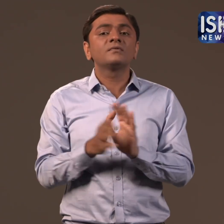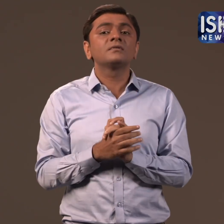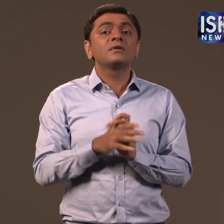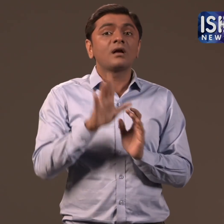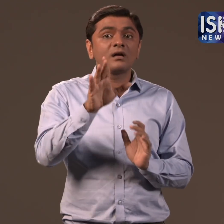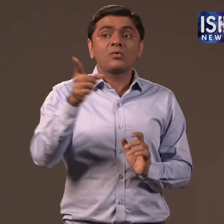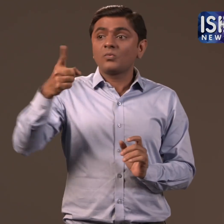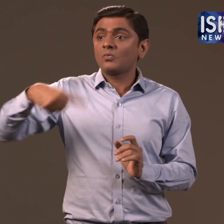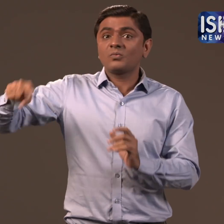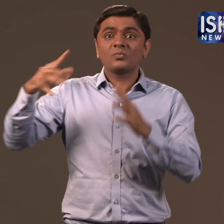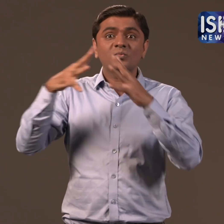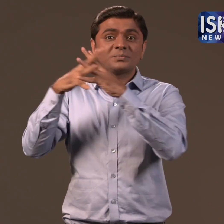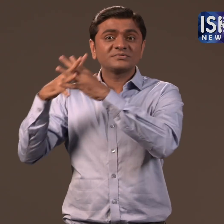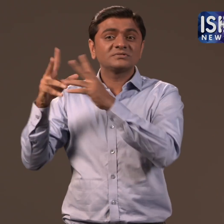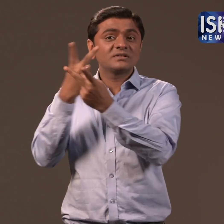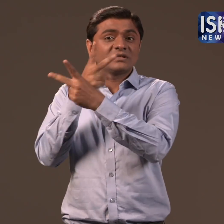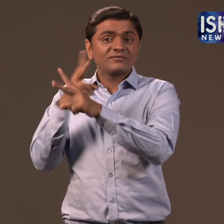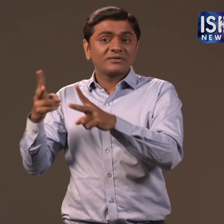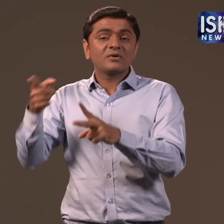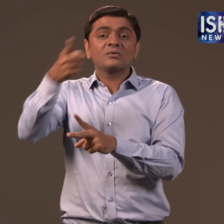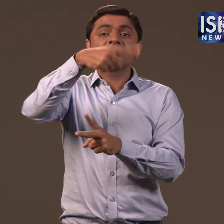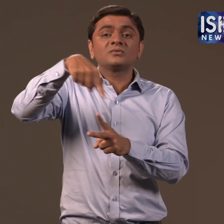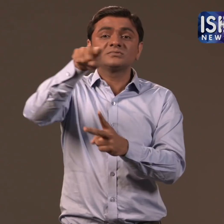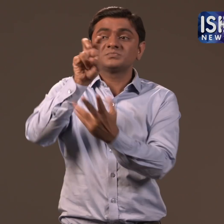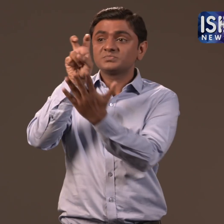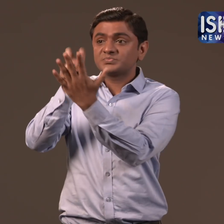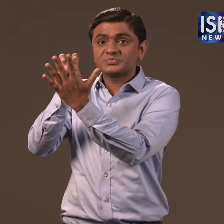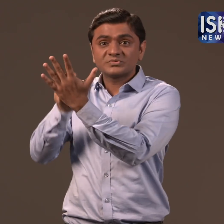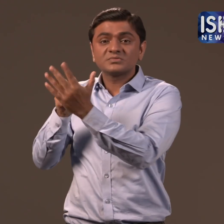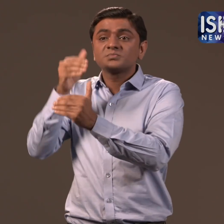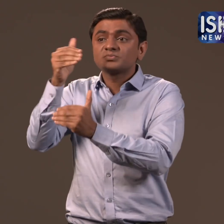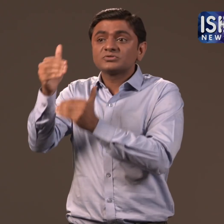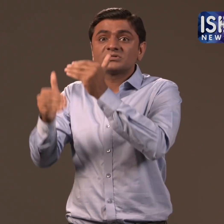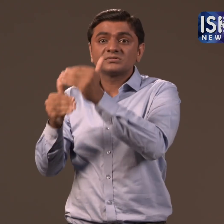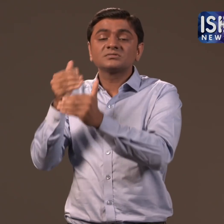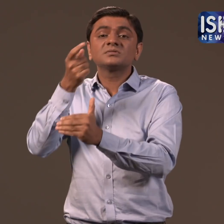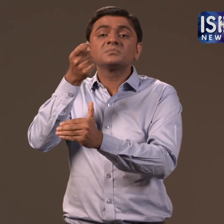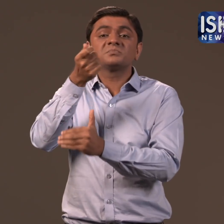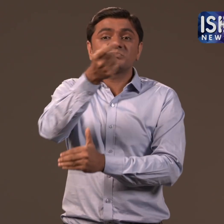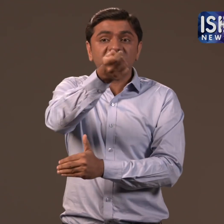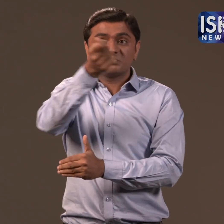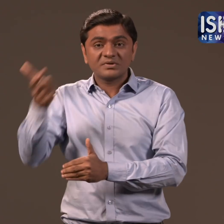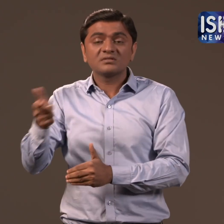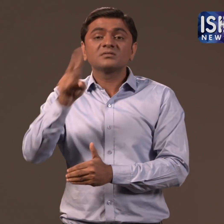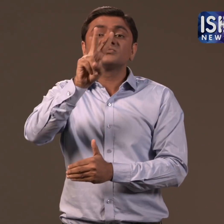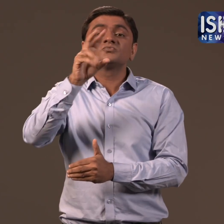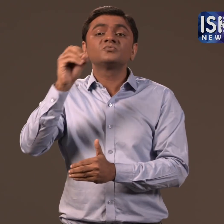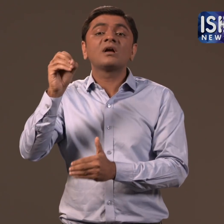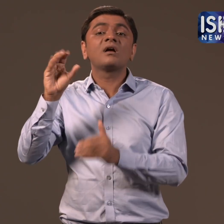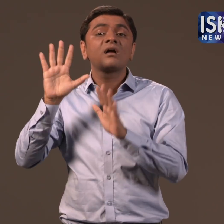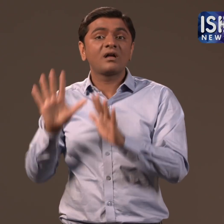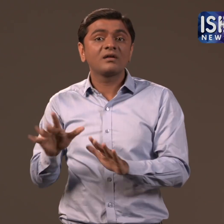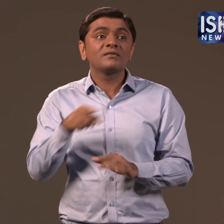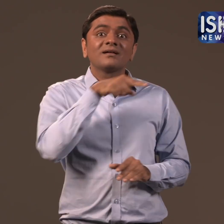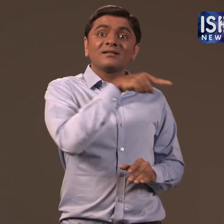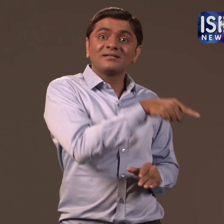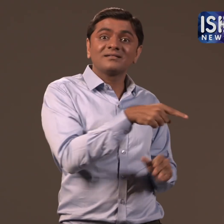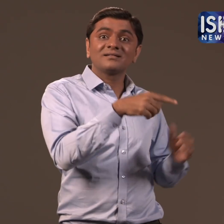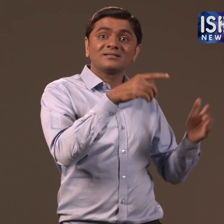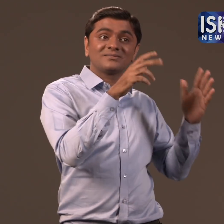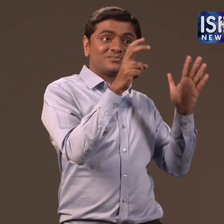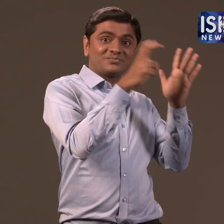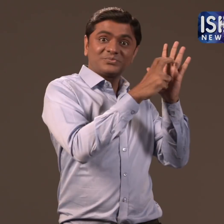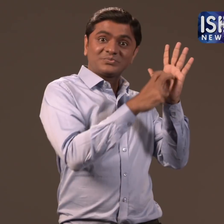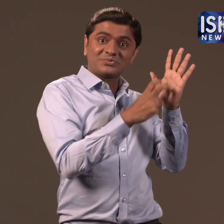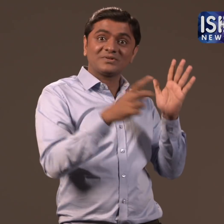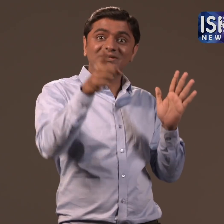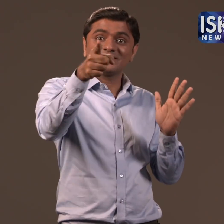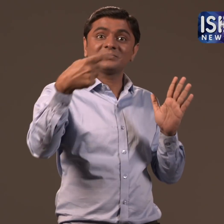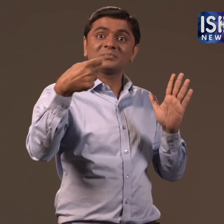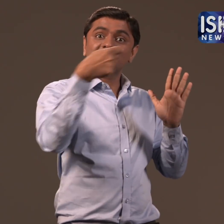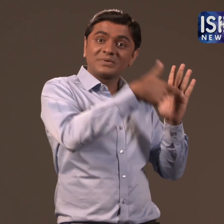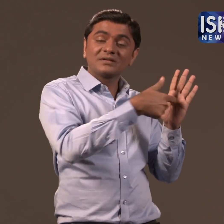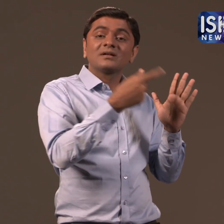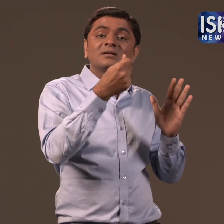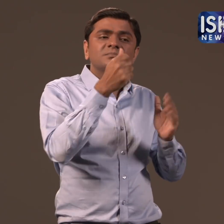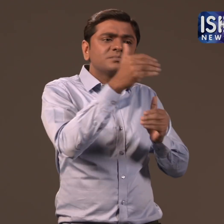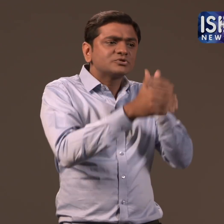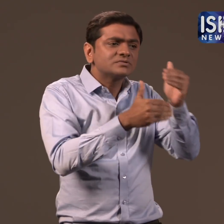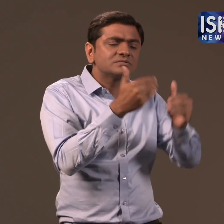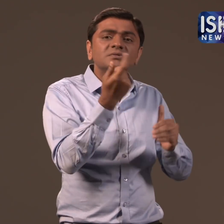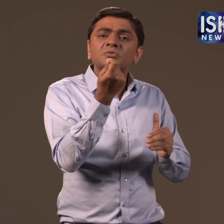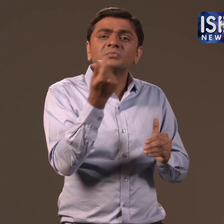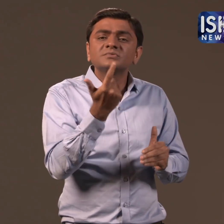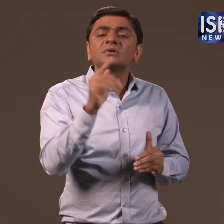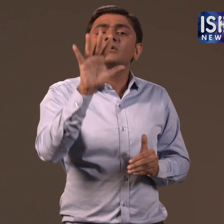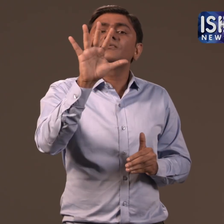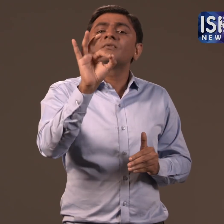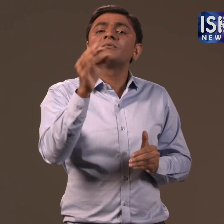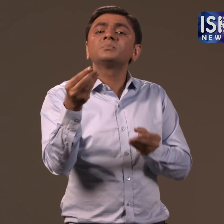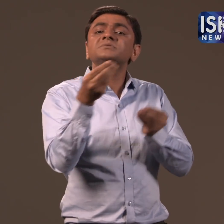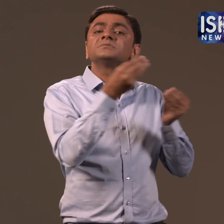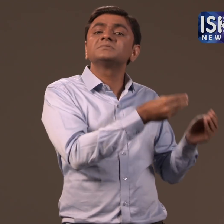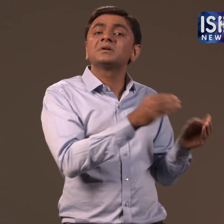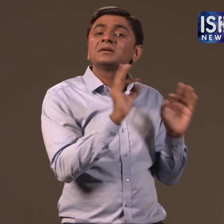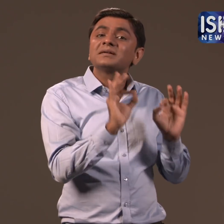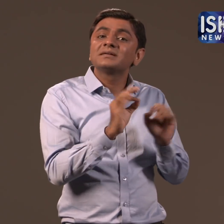Other ticket booking websites, charge processing fee of upto Rs 200 per ticket. IRCTC charges only Rs 50.